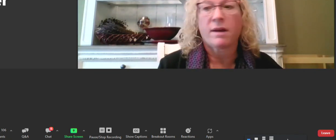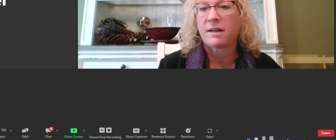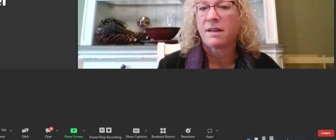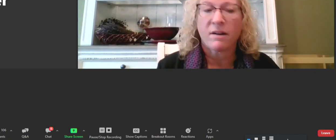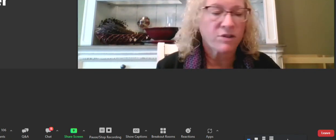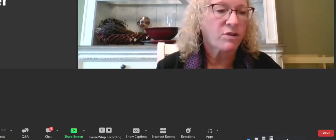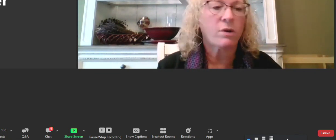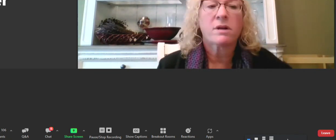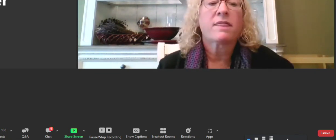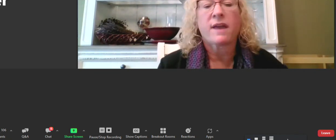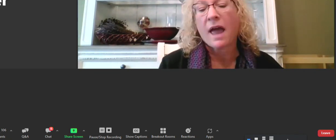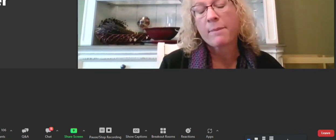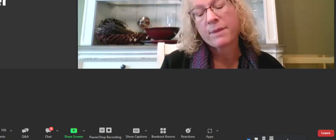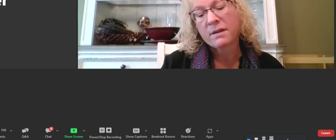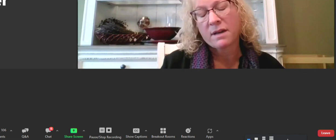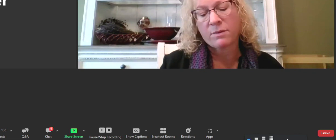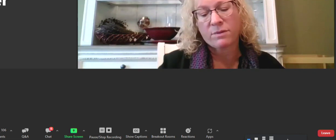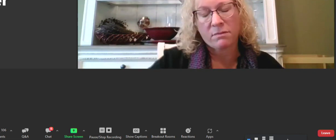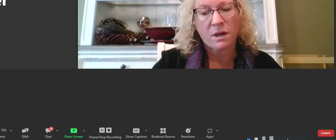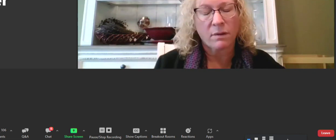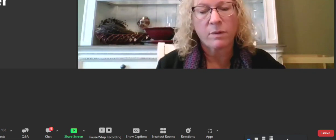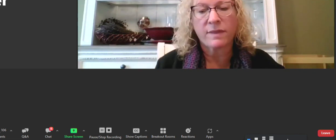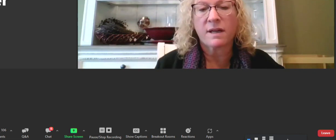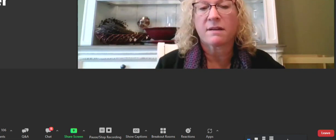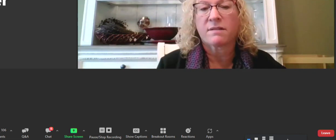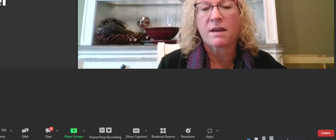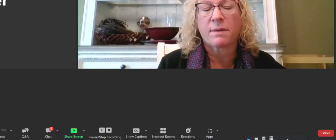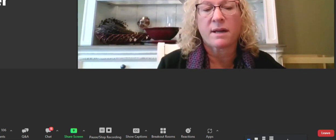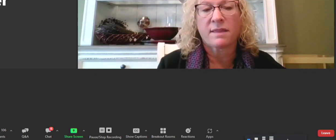I didn't have a stroke, nothing happened, and I went the next day.